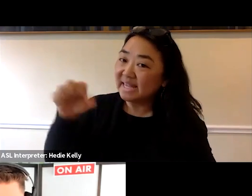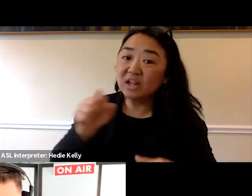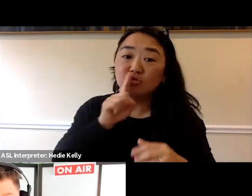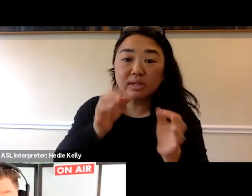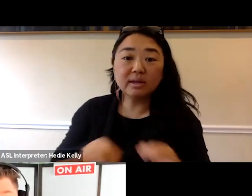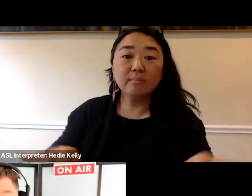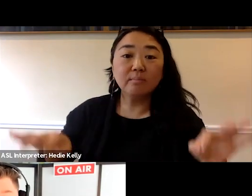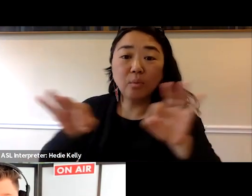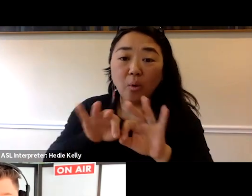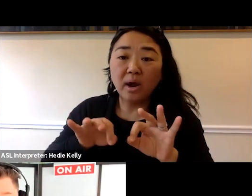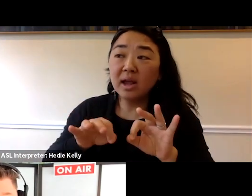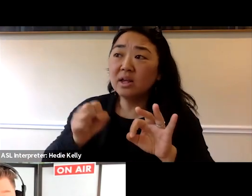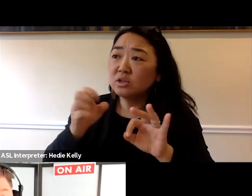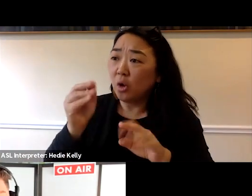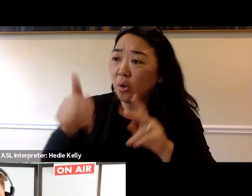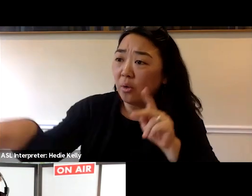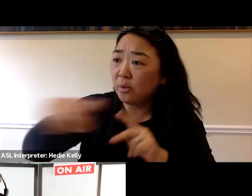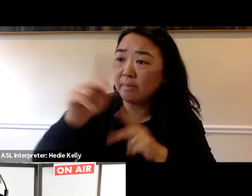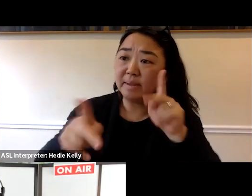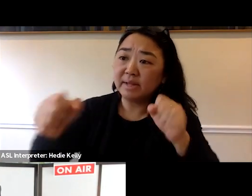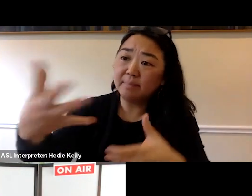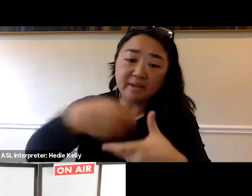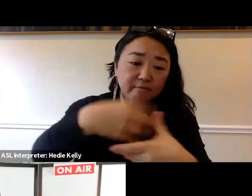to get by in and where we've seen it make a big difference one way or the other,